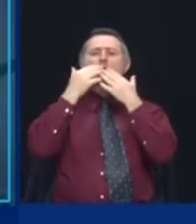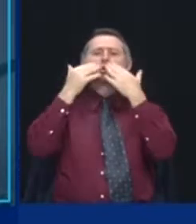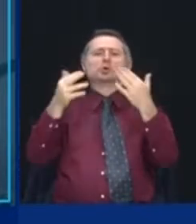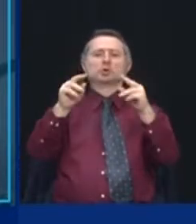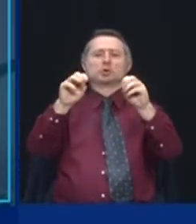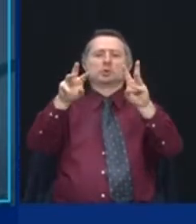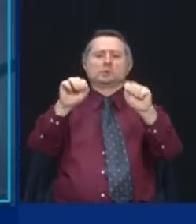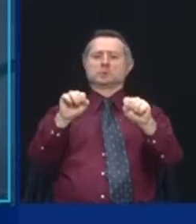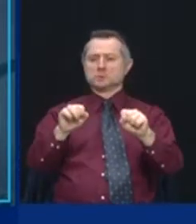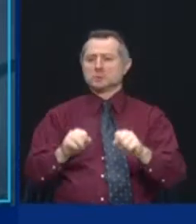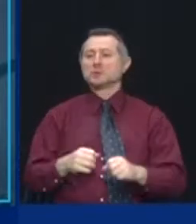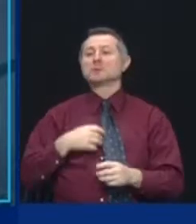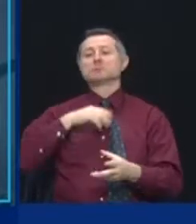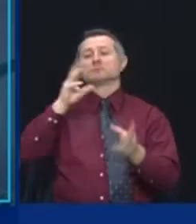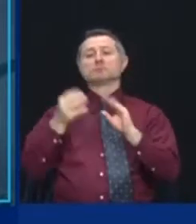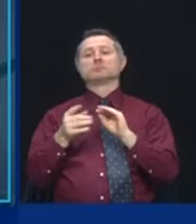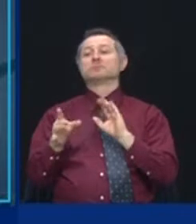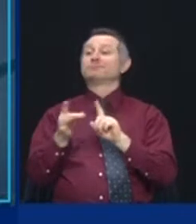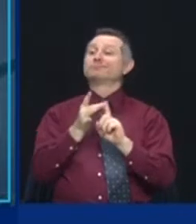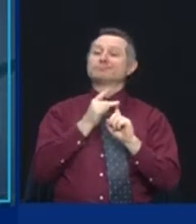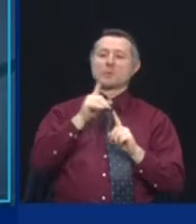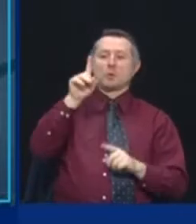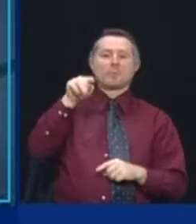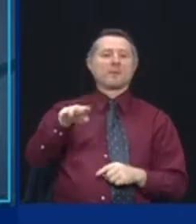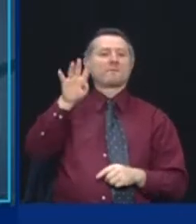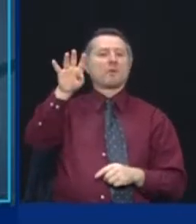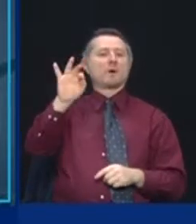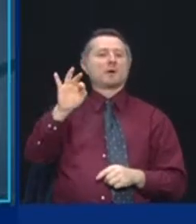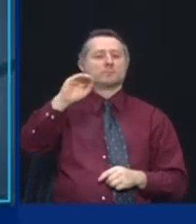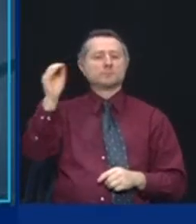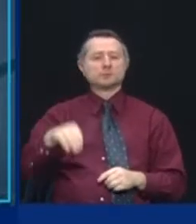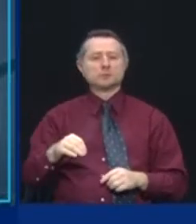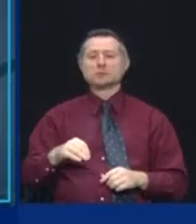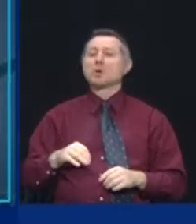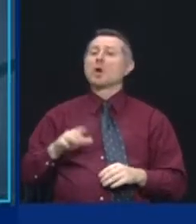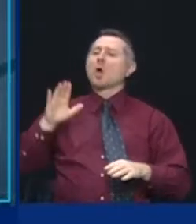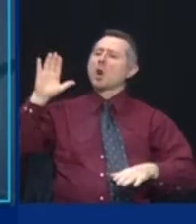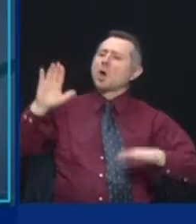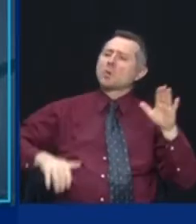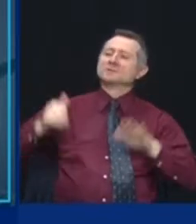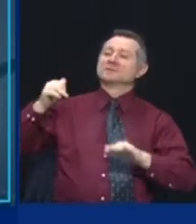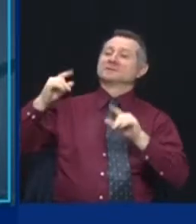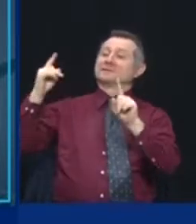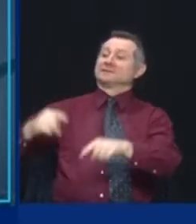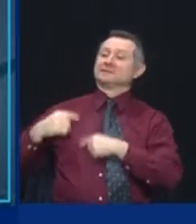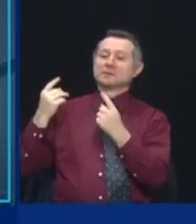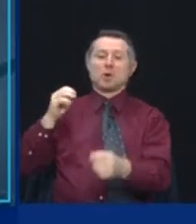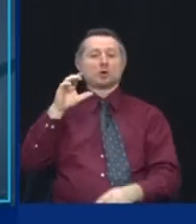TODAY WE HAVE ALL REALLY GOOD NEWS FOR NEW YORK. OVERALL STATEWIDE POSITIVITY